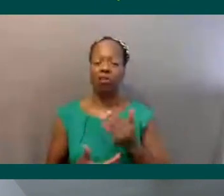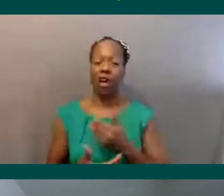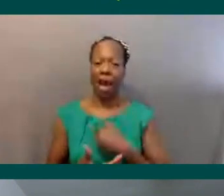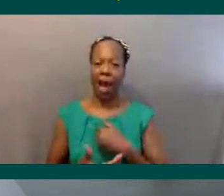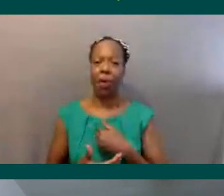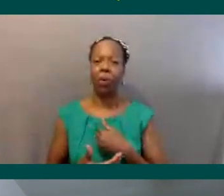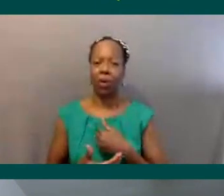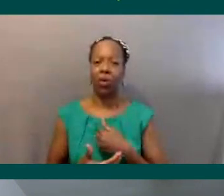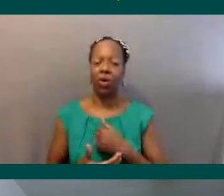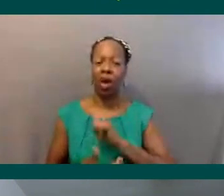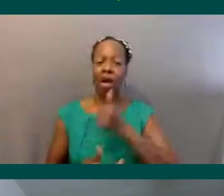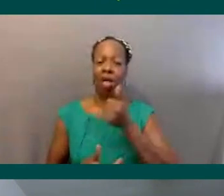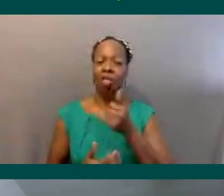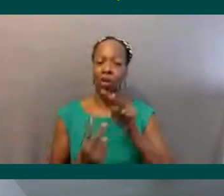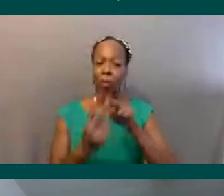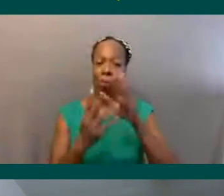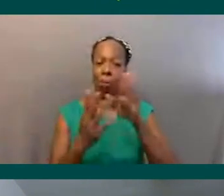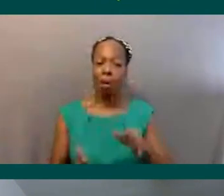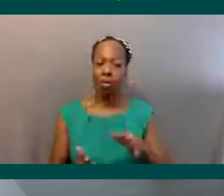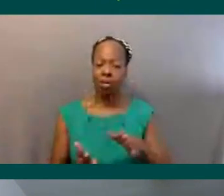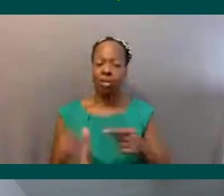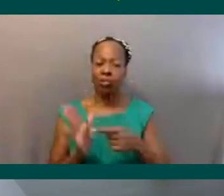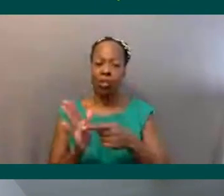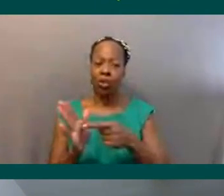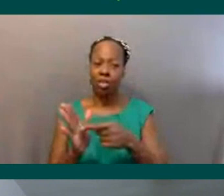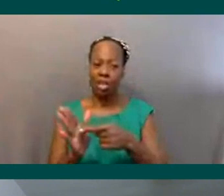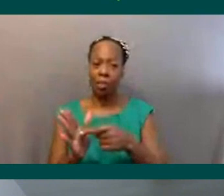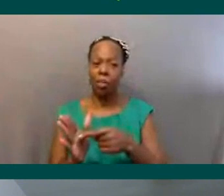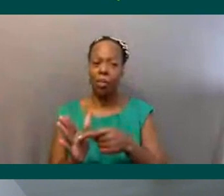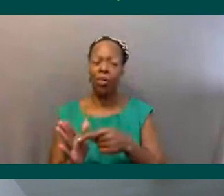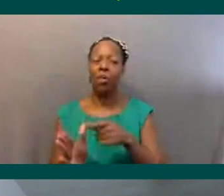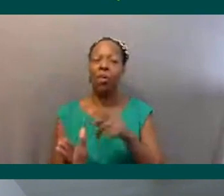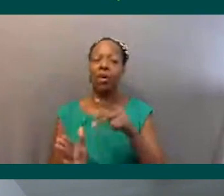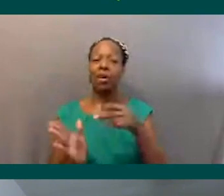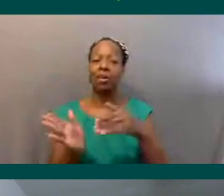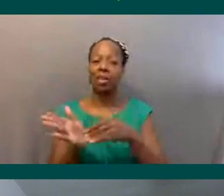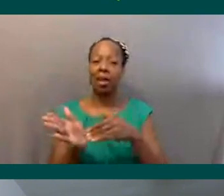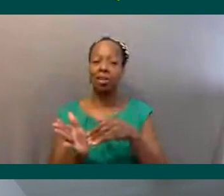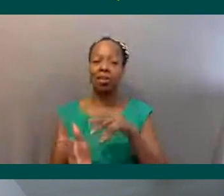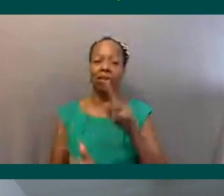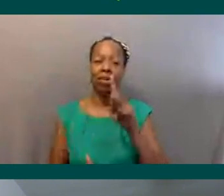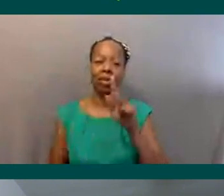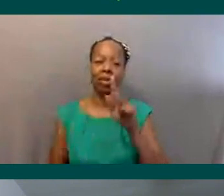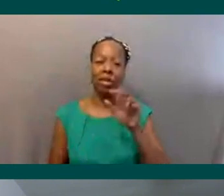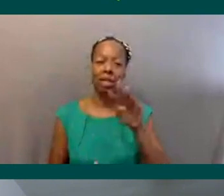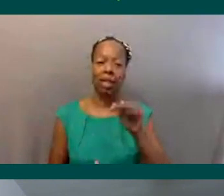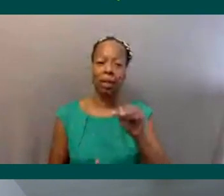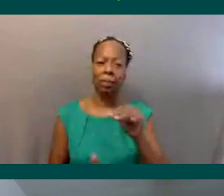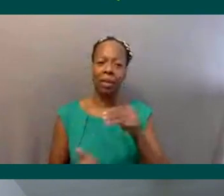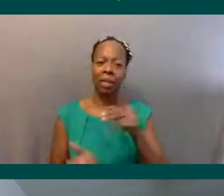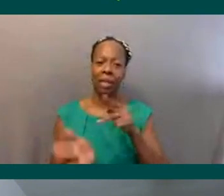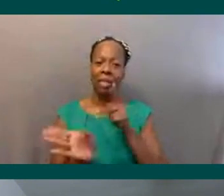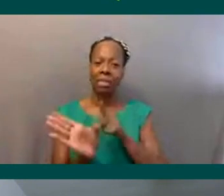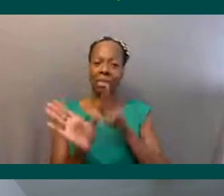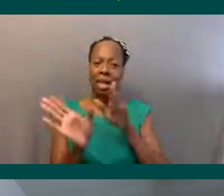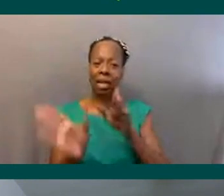we'll hear much more about that from Dr. Kim, that can help to weaken the muscle that allows more therapy.